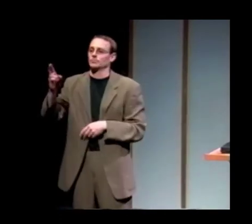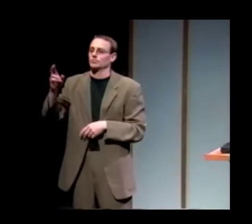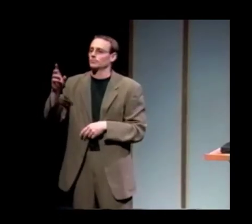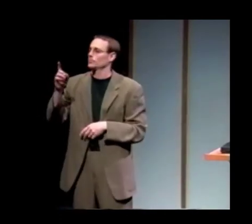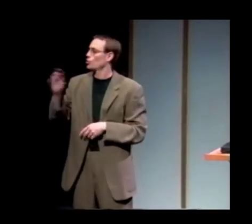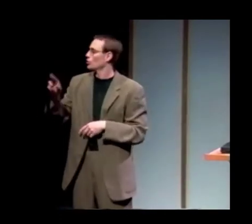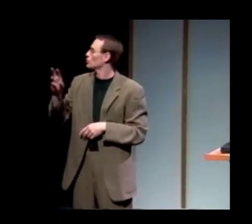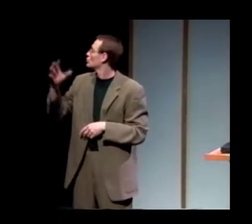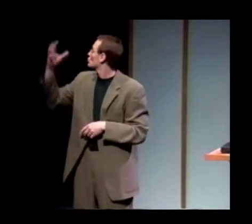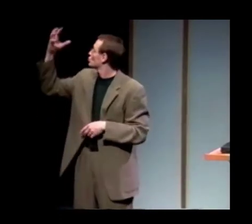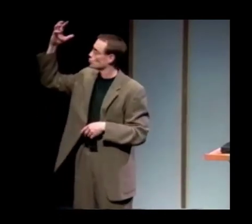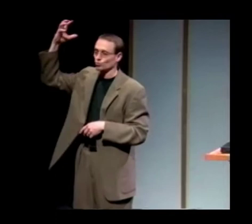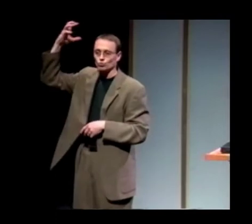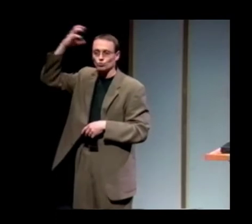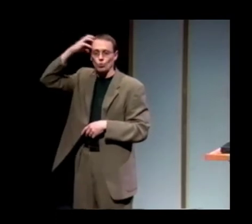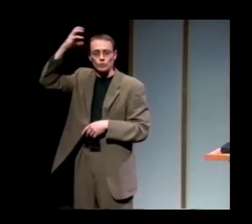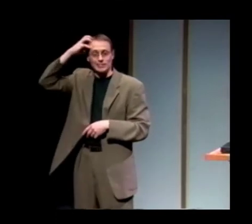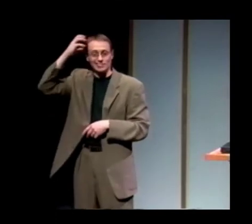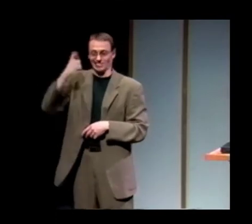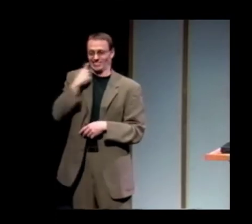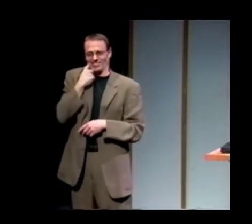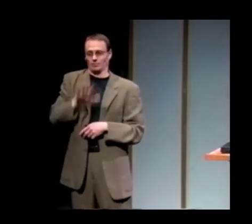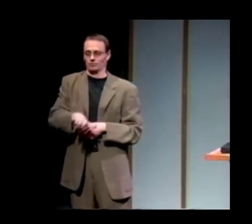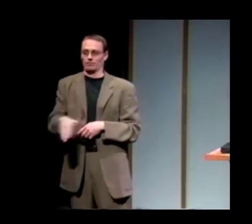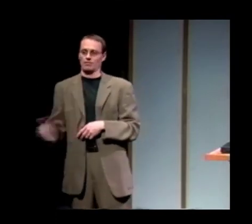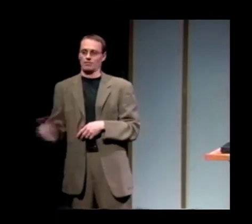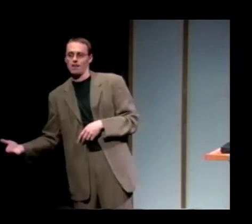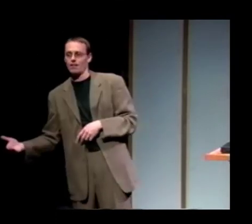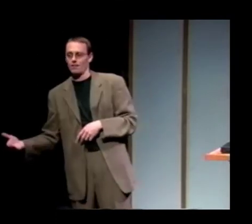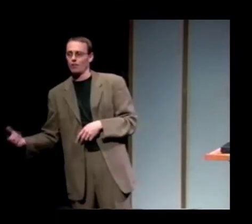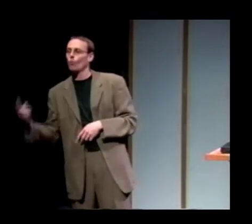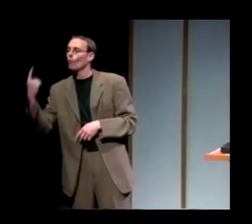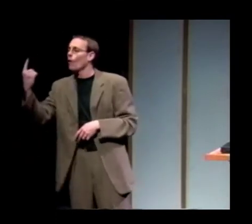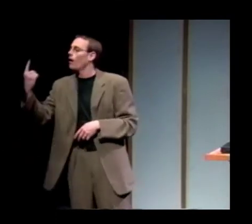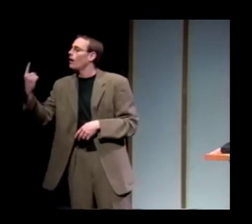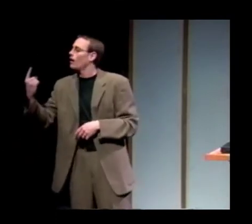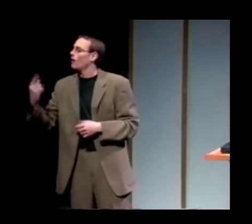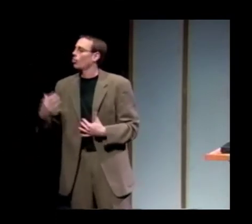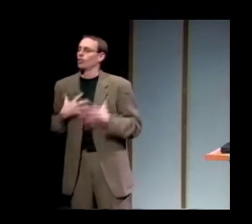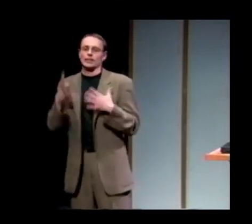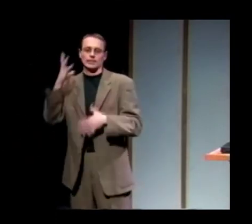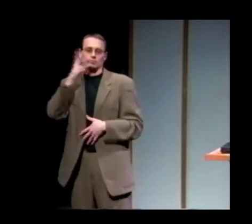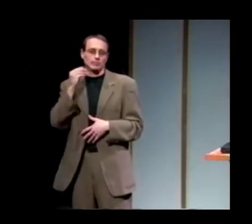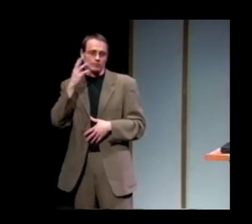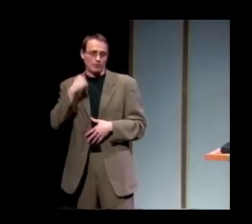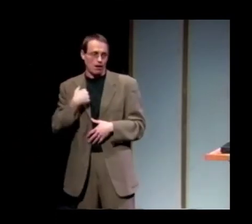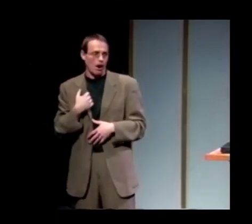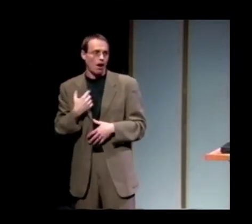I'D LIKE TO DEDICATE THIS LECTURE REALLY TO DR. WILLIAM STOKOE, WHO HAS RECENTLY PASSED AWAY.